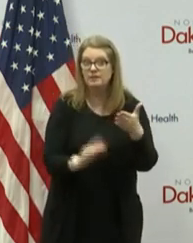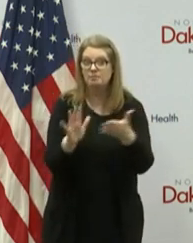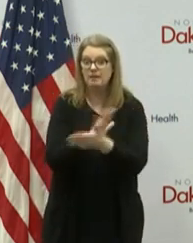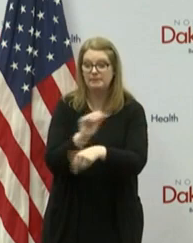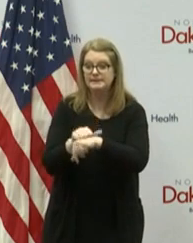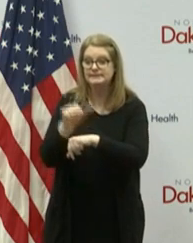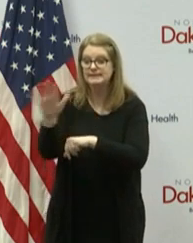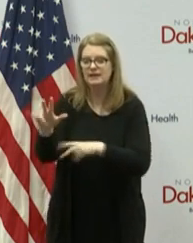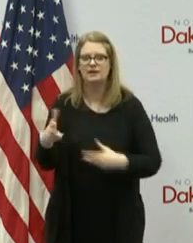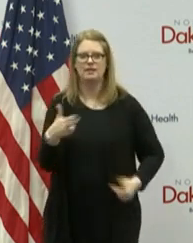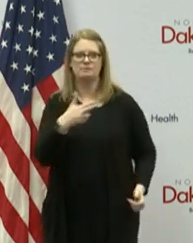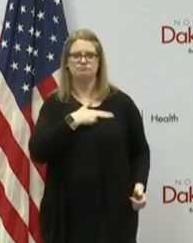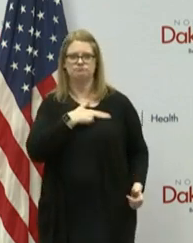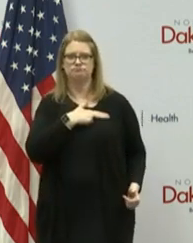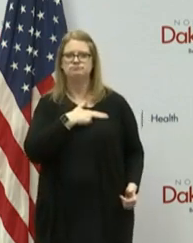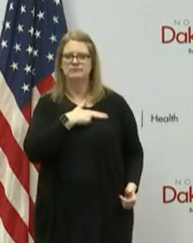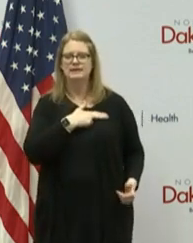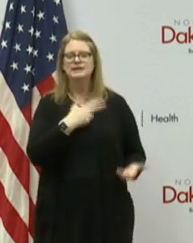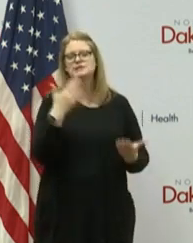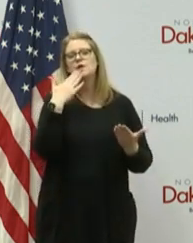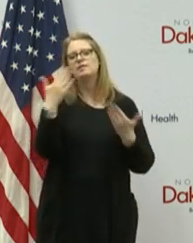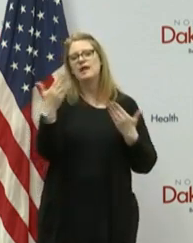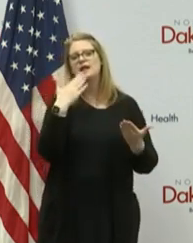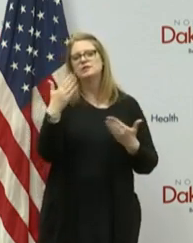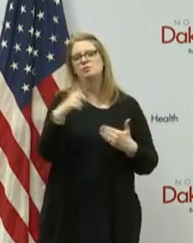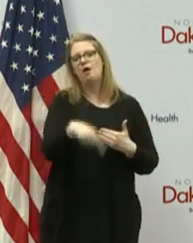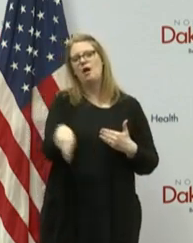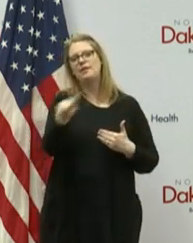WHEN YOU HAVE DONE THAT YOU HAVE EARNED THE RIGHT TO WHERE